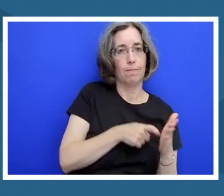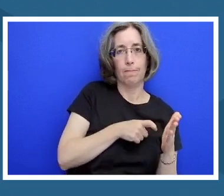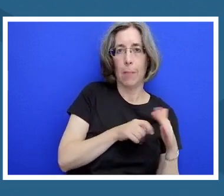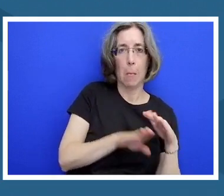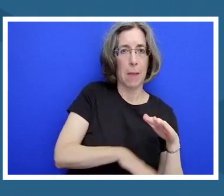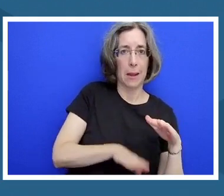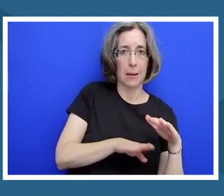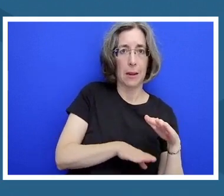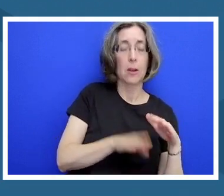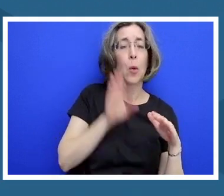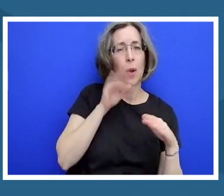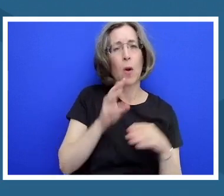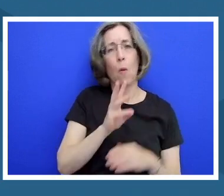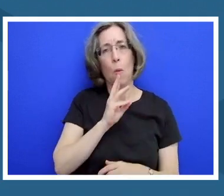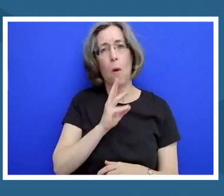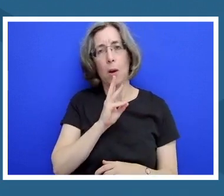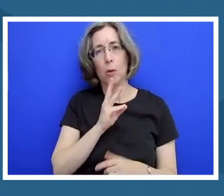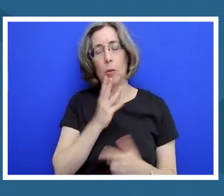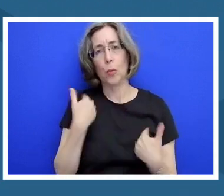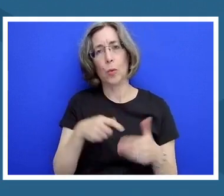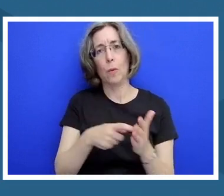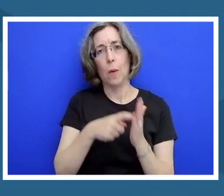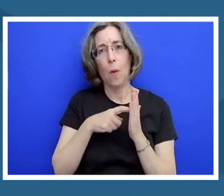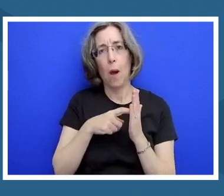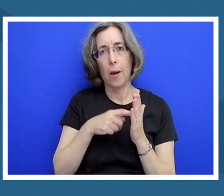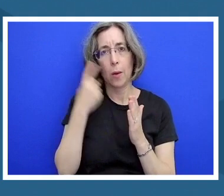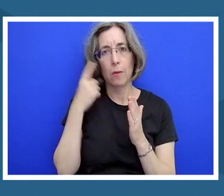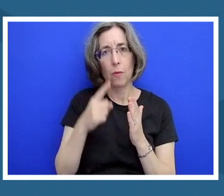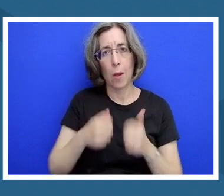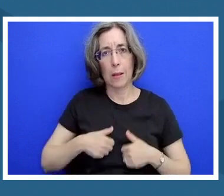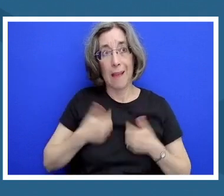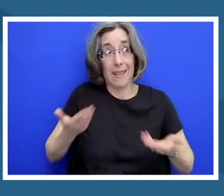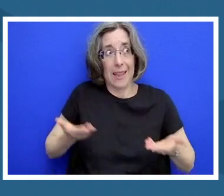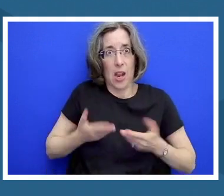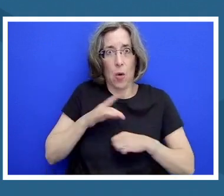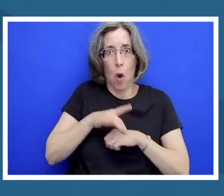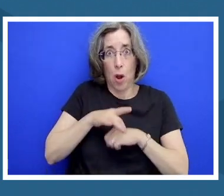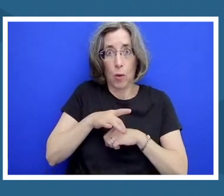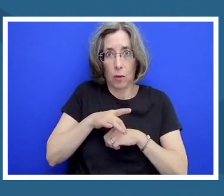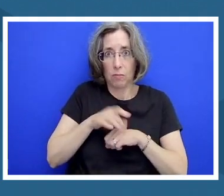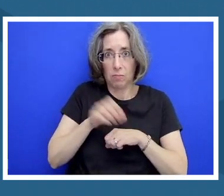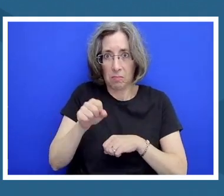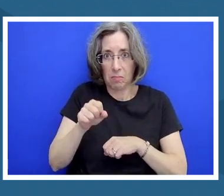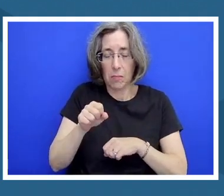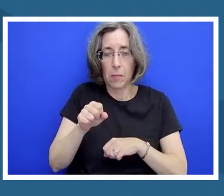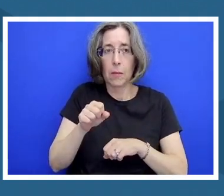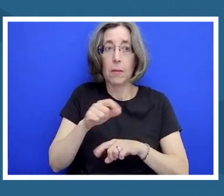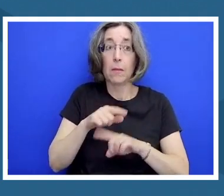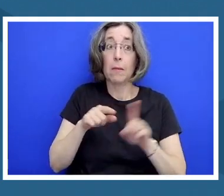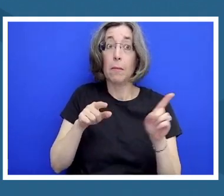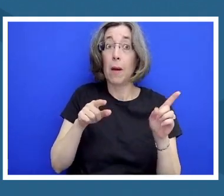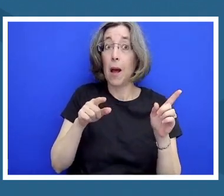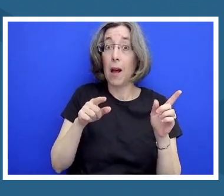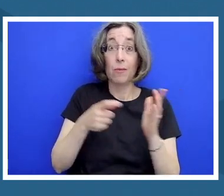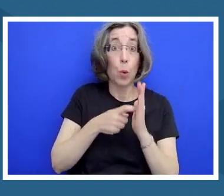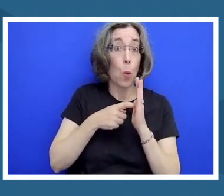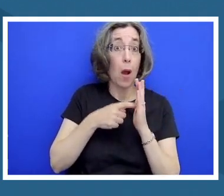life on earth um that doesn't mean that it has to be a